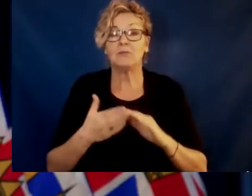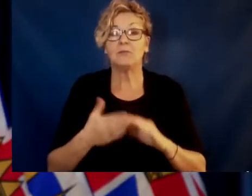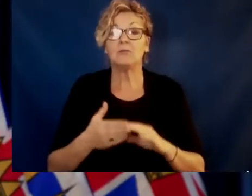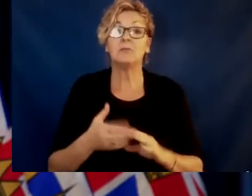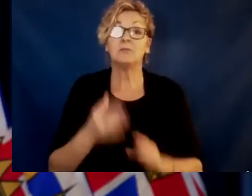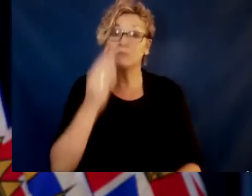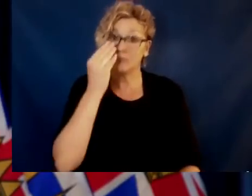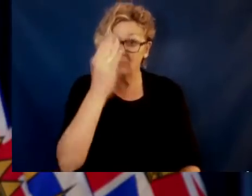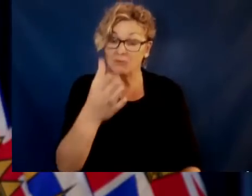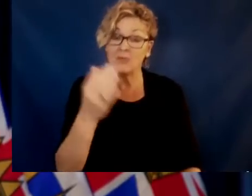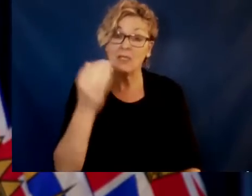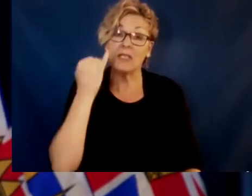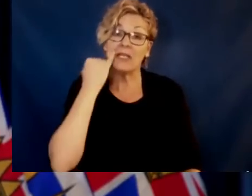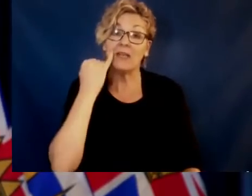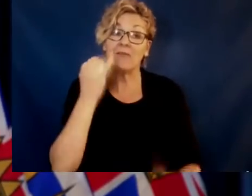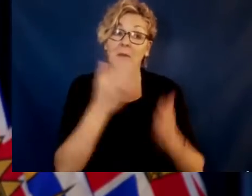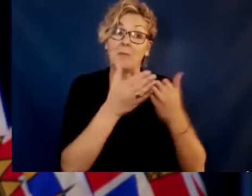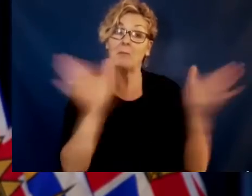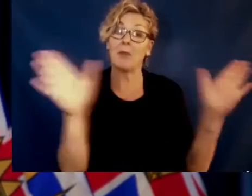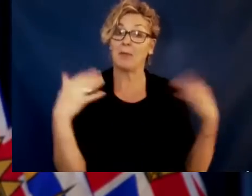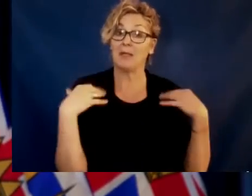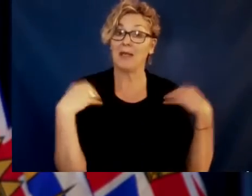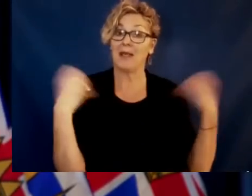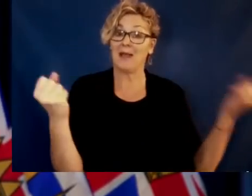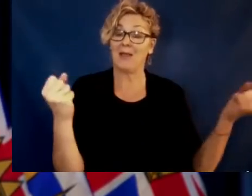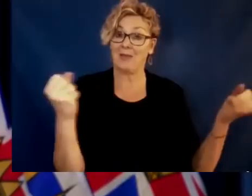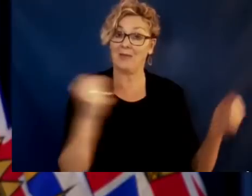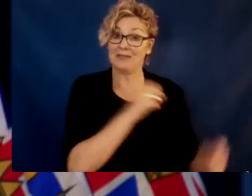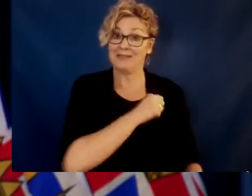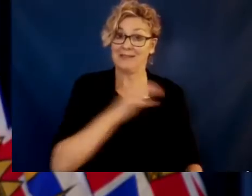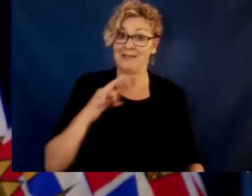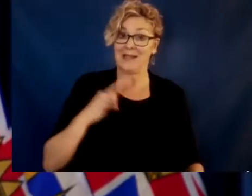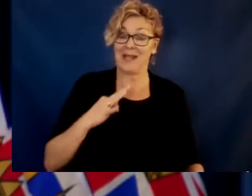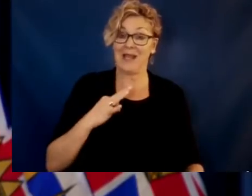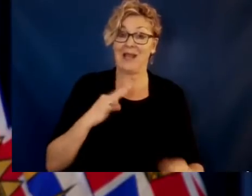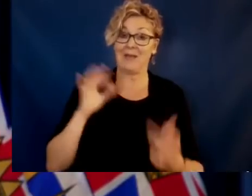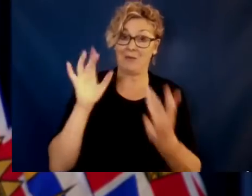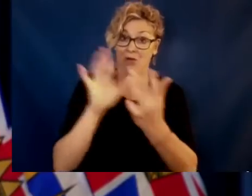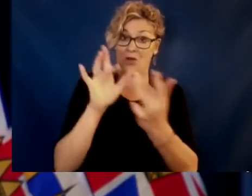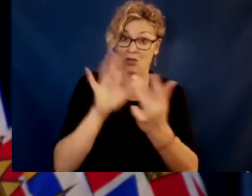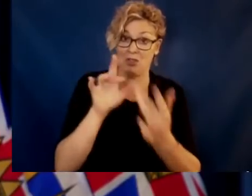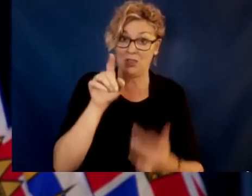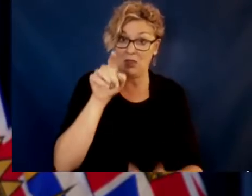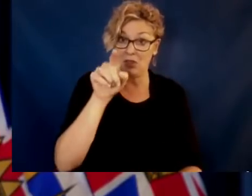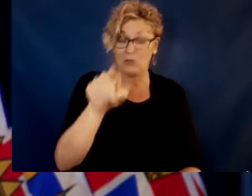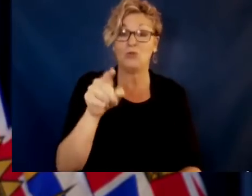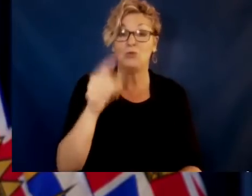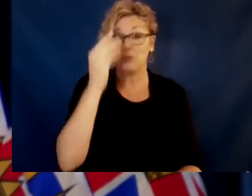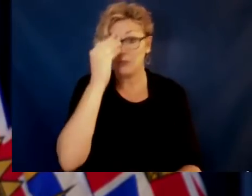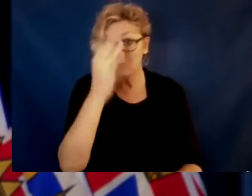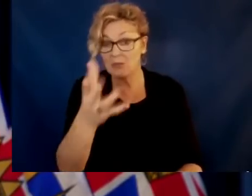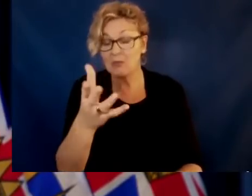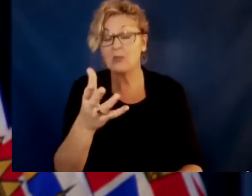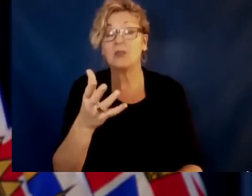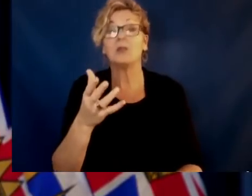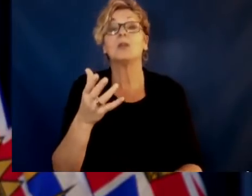If you are contacted by public health, that may be because you've been exposed to this virus and there's a possibility you might